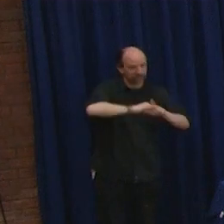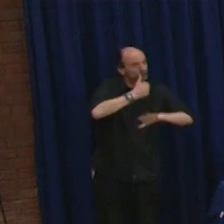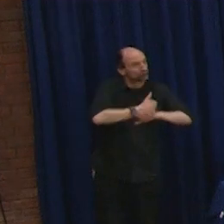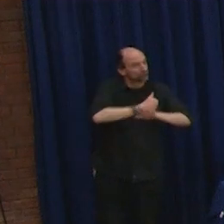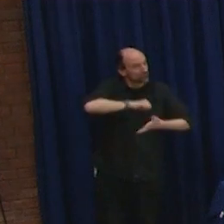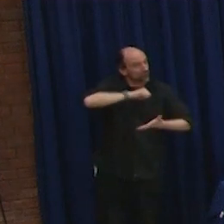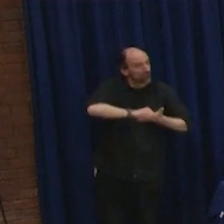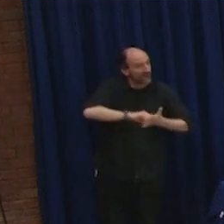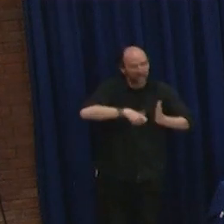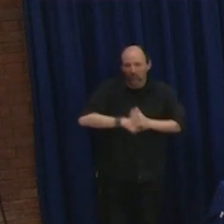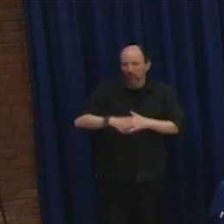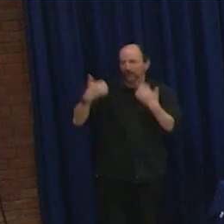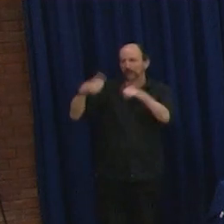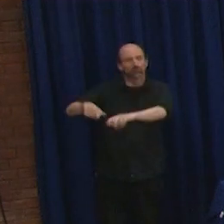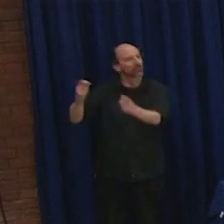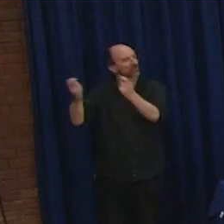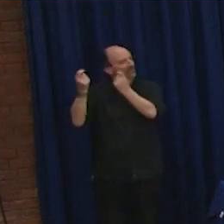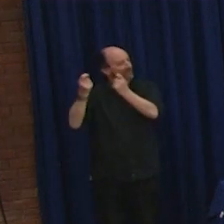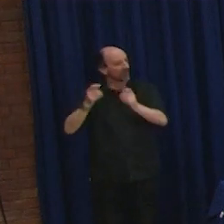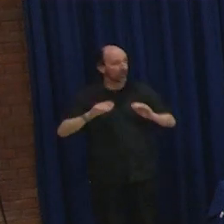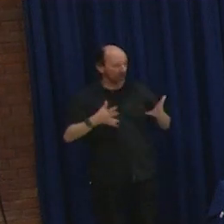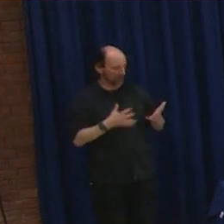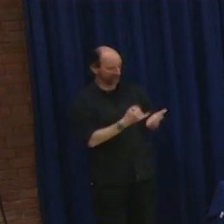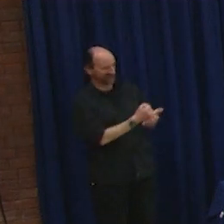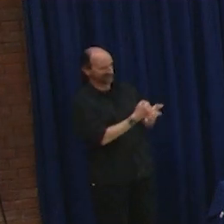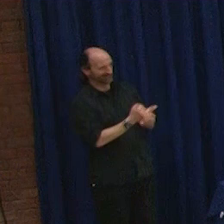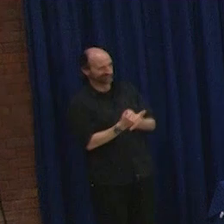for running services, providing support and identifying people will really make